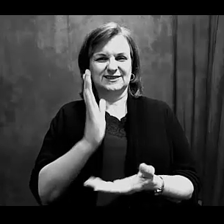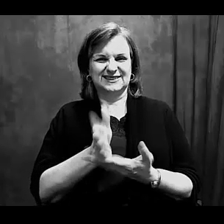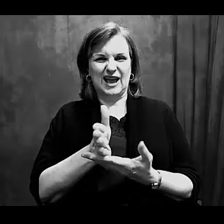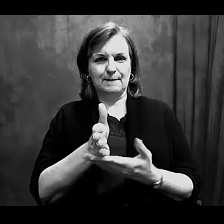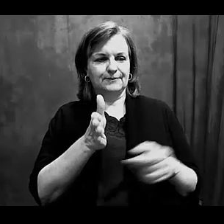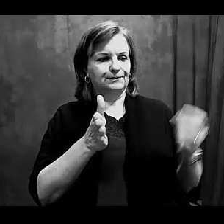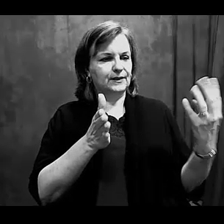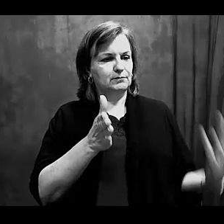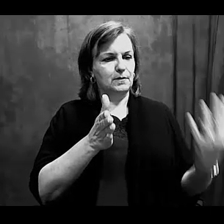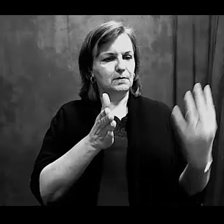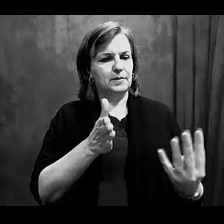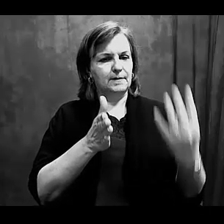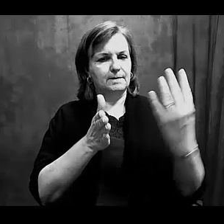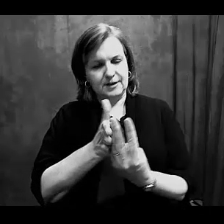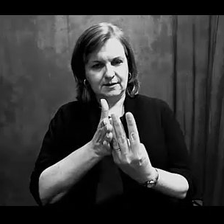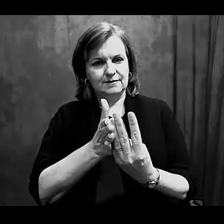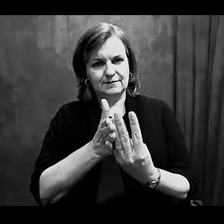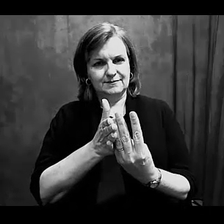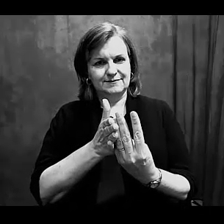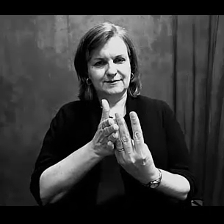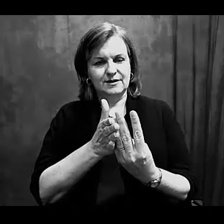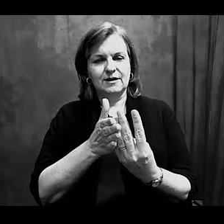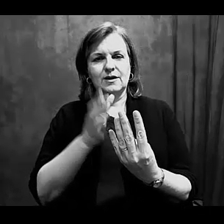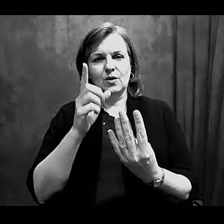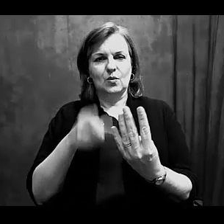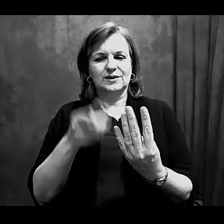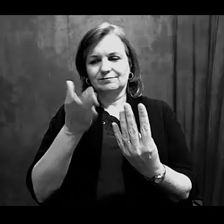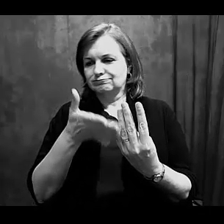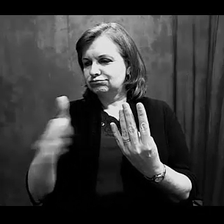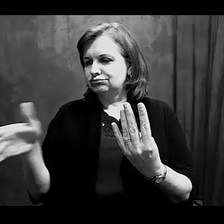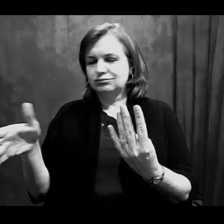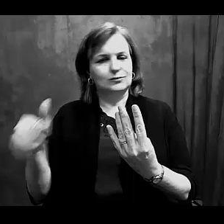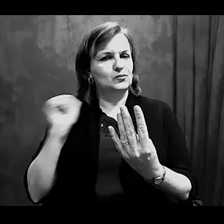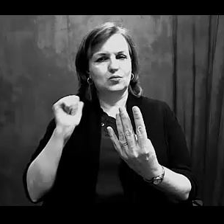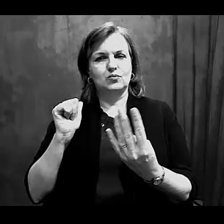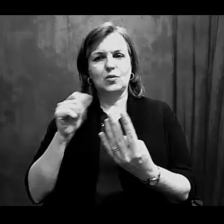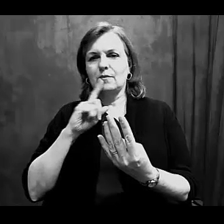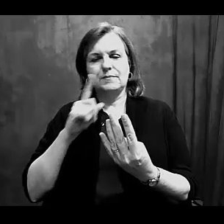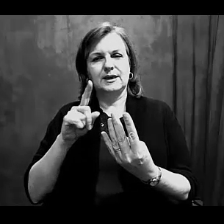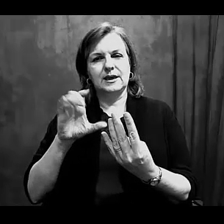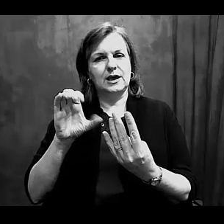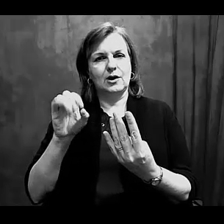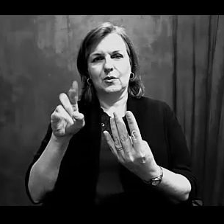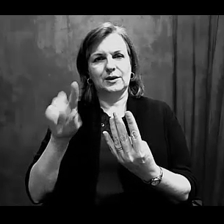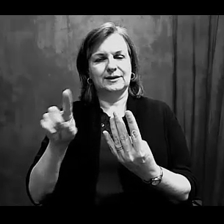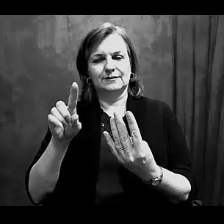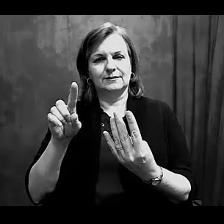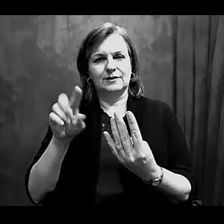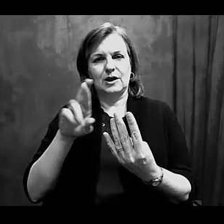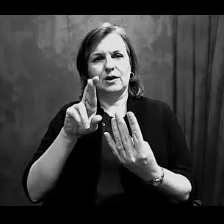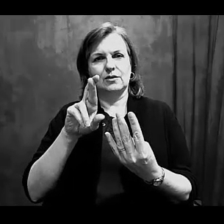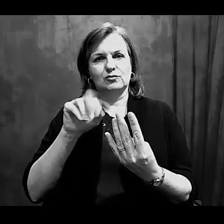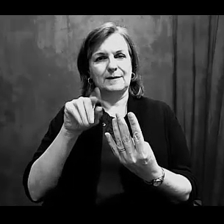well right there -- your protein stops whatever is left out here as far as your mRNA strand